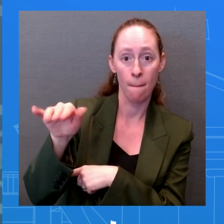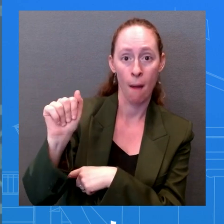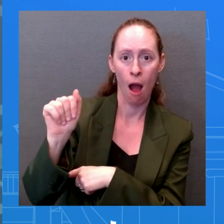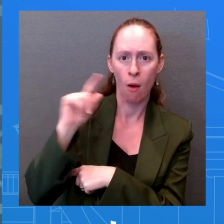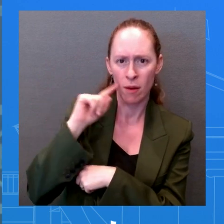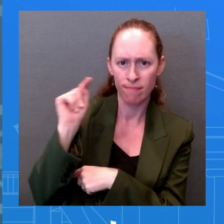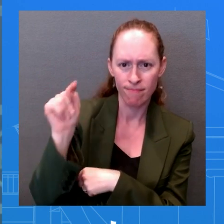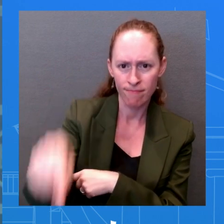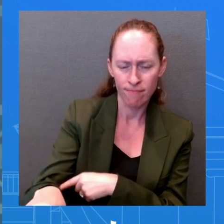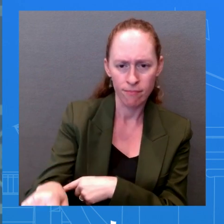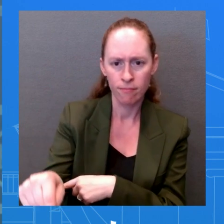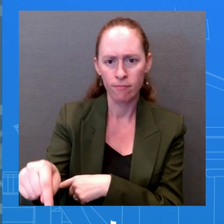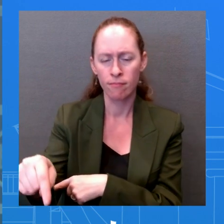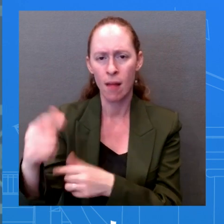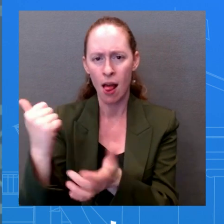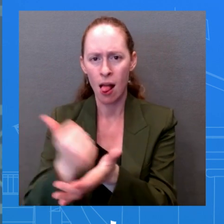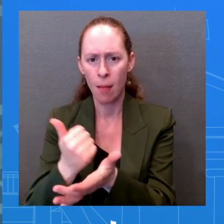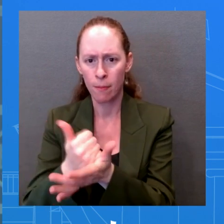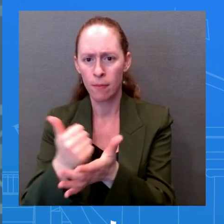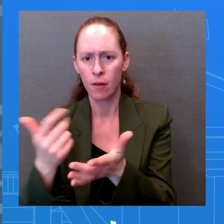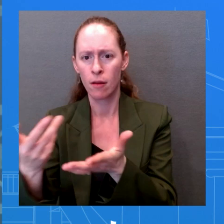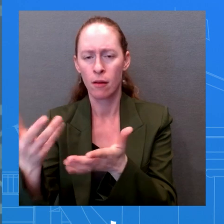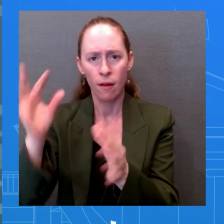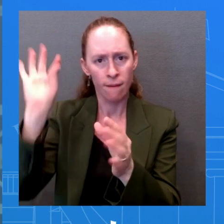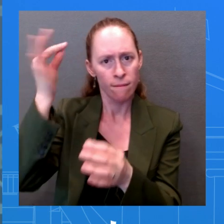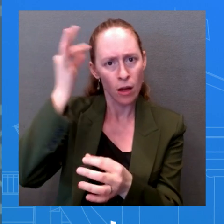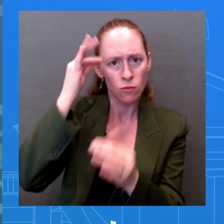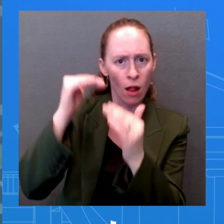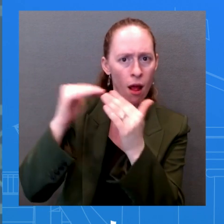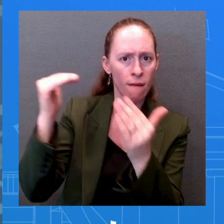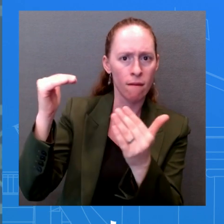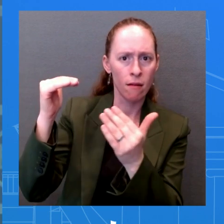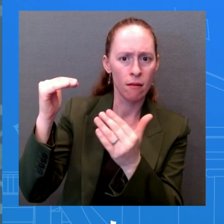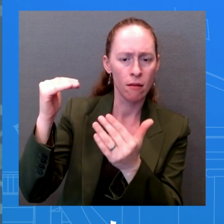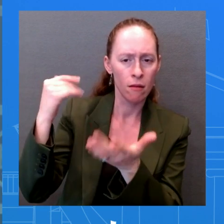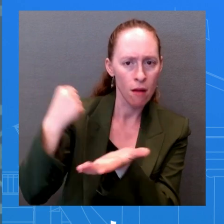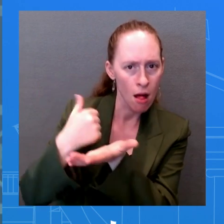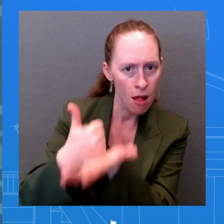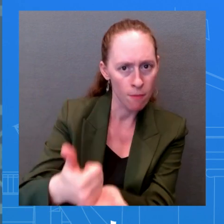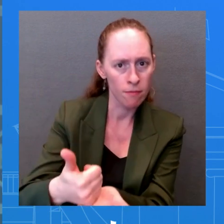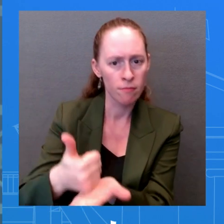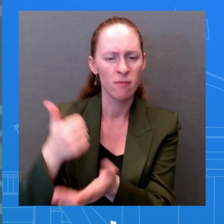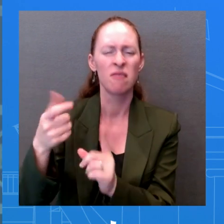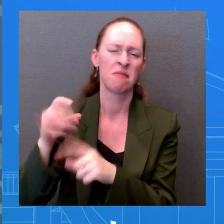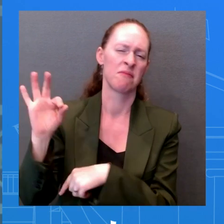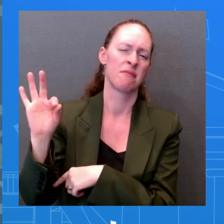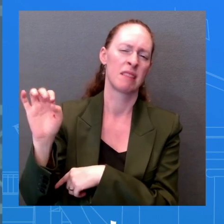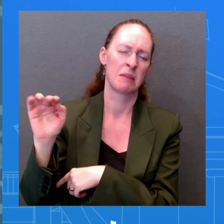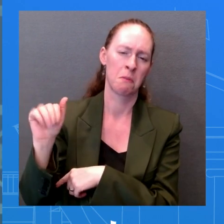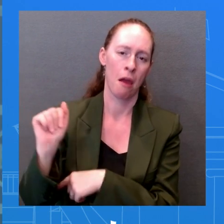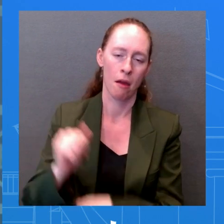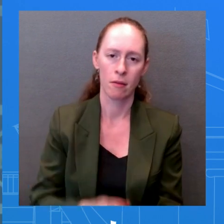from FEMA and other federal agencies. Funding is also available through FEMA's emergency food and shelter program